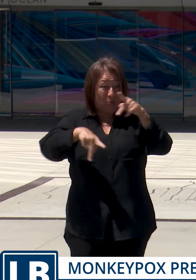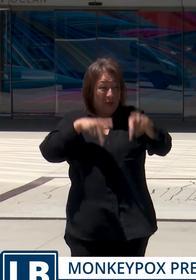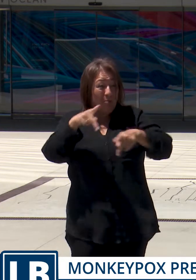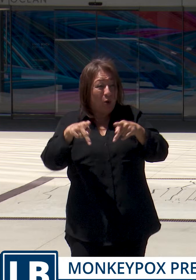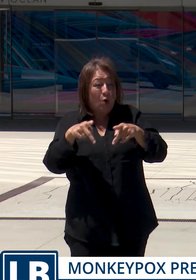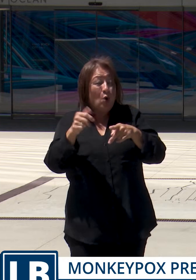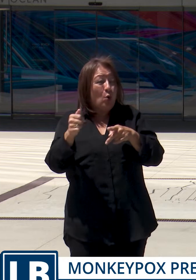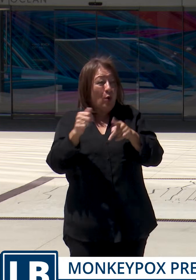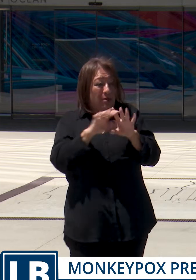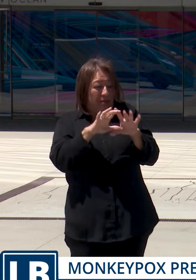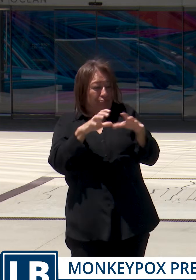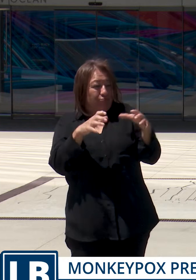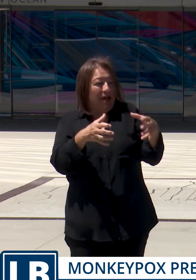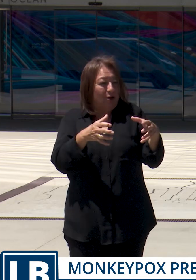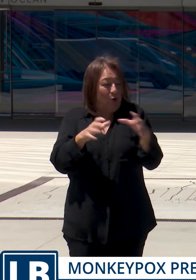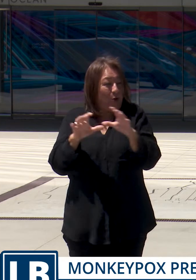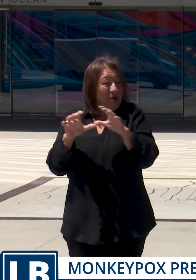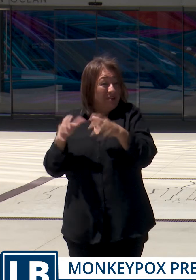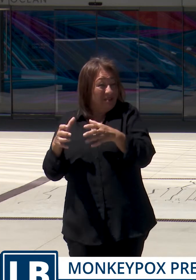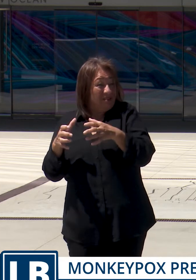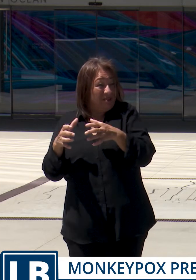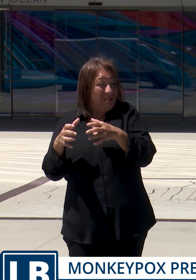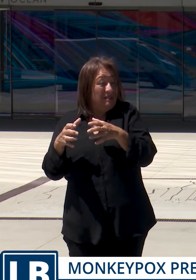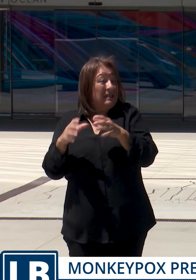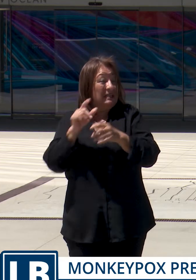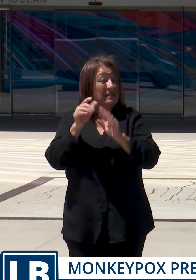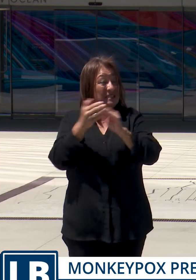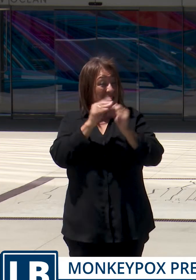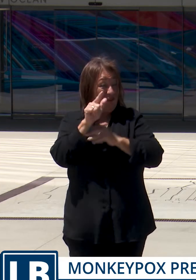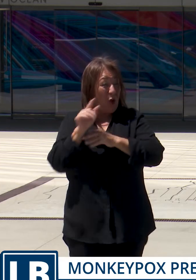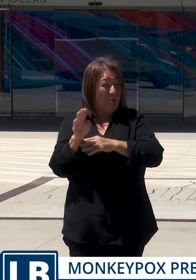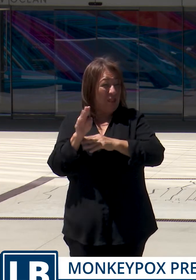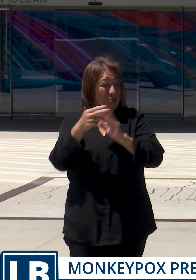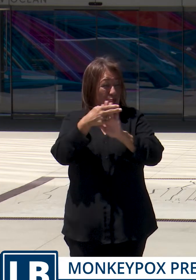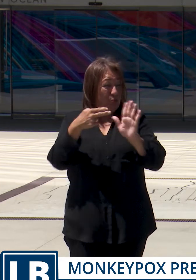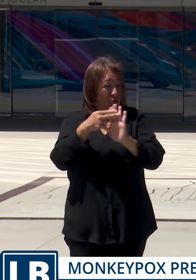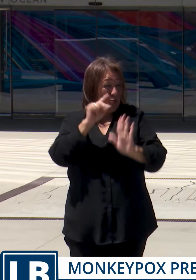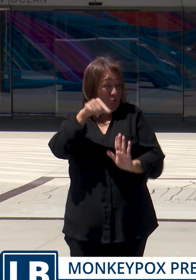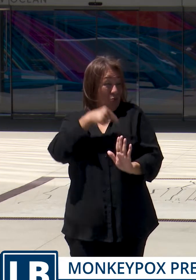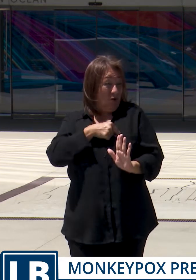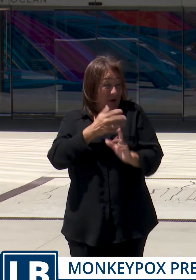the categories as laid out by the city of long beach that are eligible we feel that we